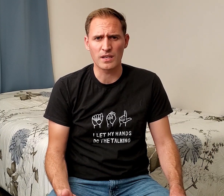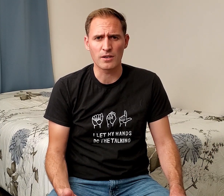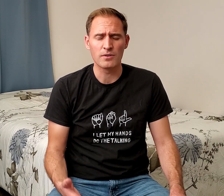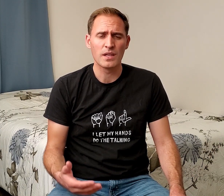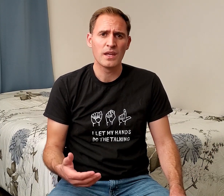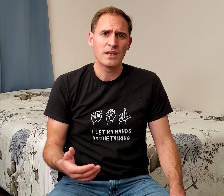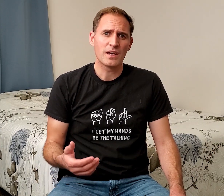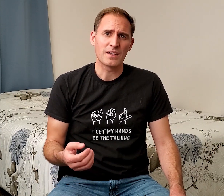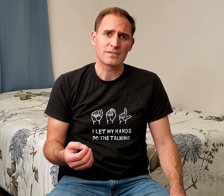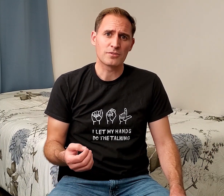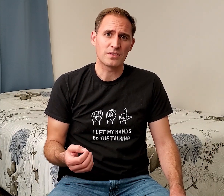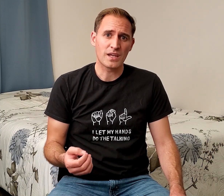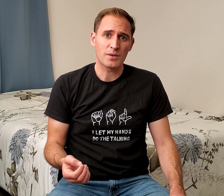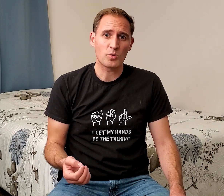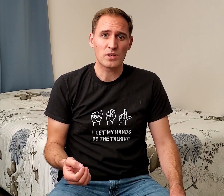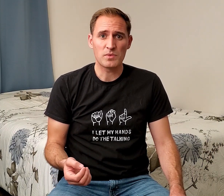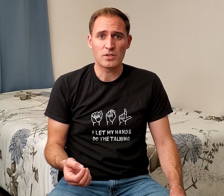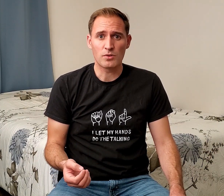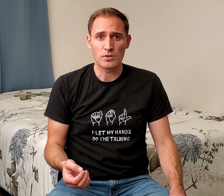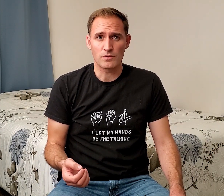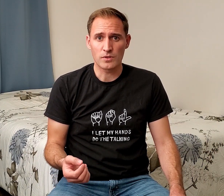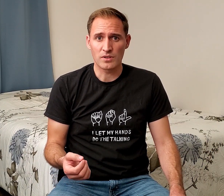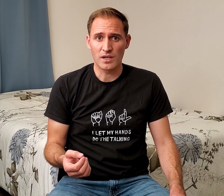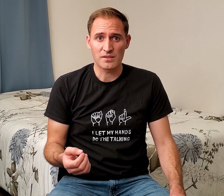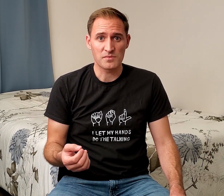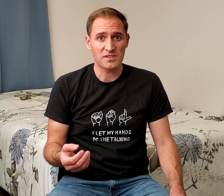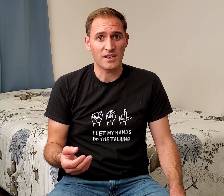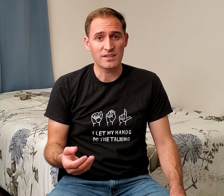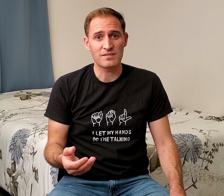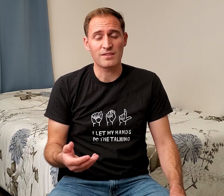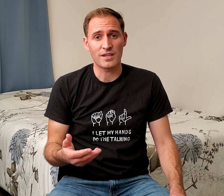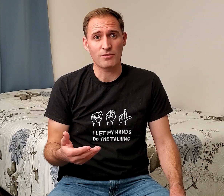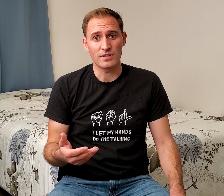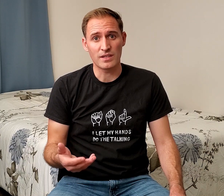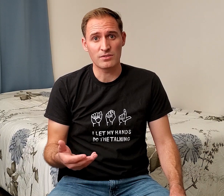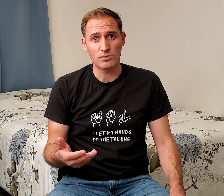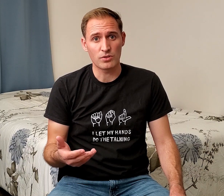now. So, today I'm going to be going over some signs that are related to the